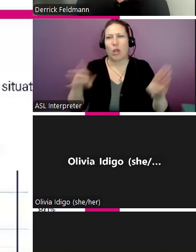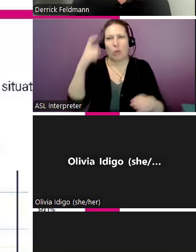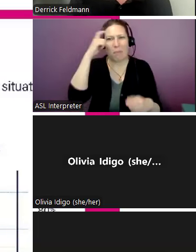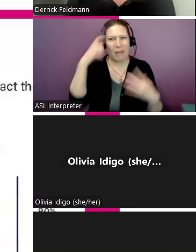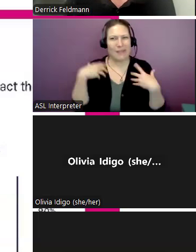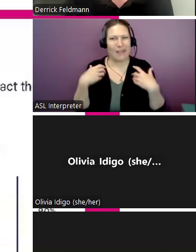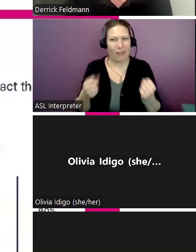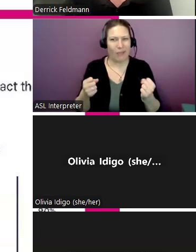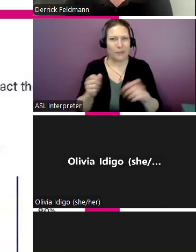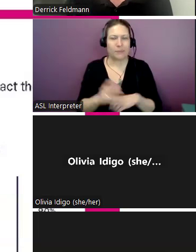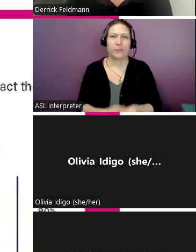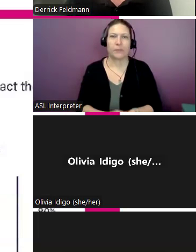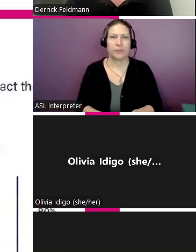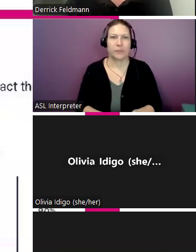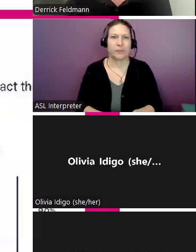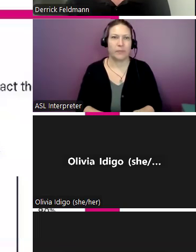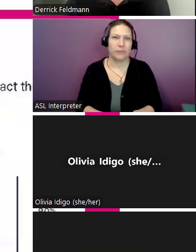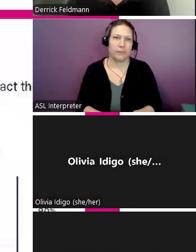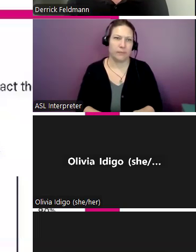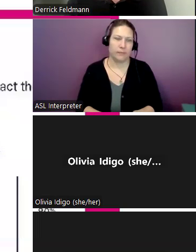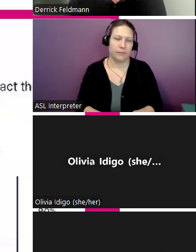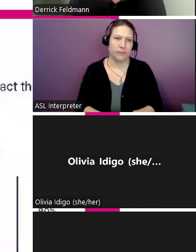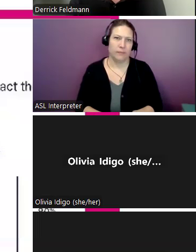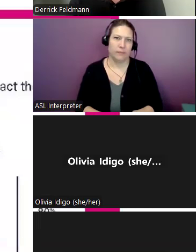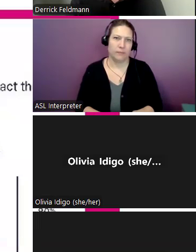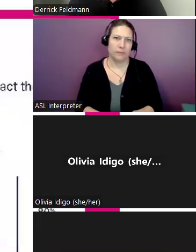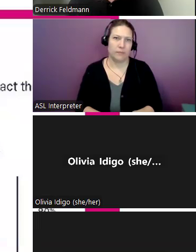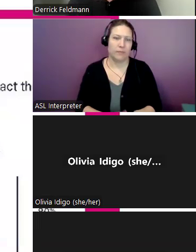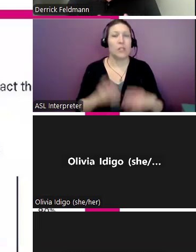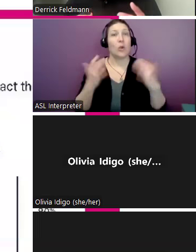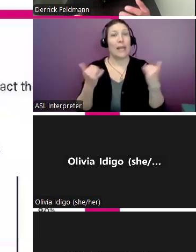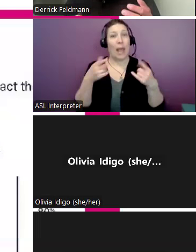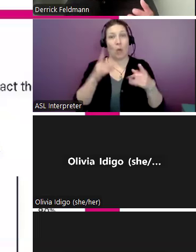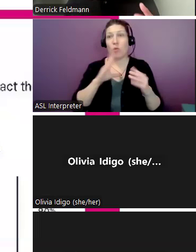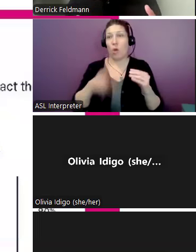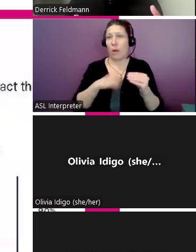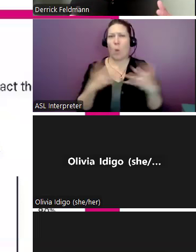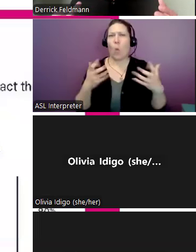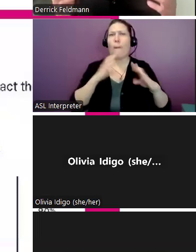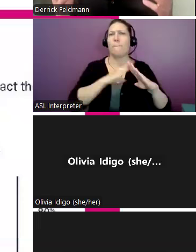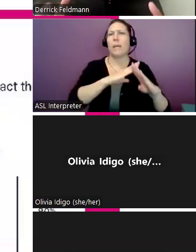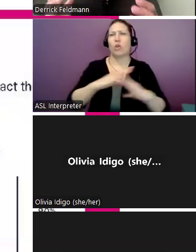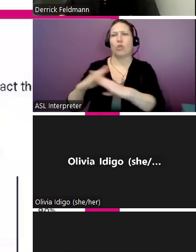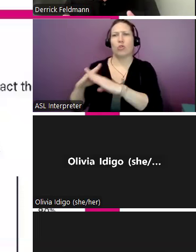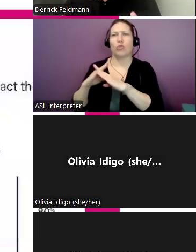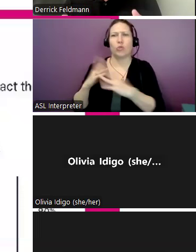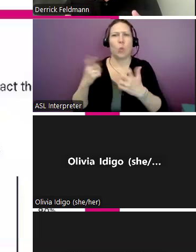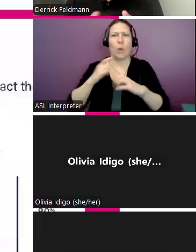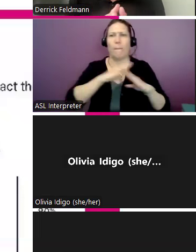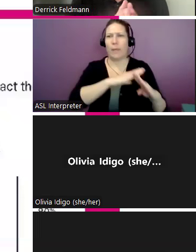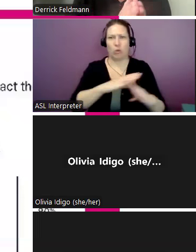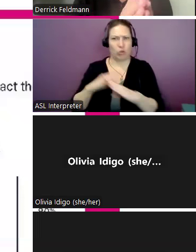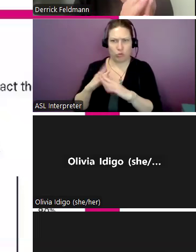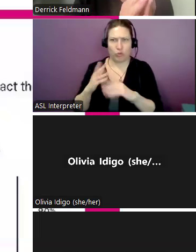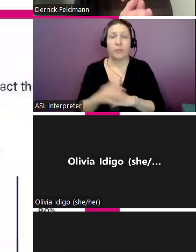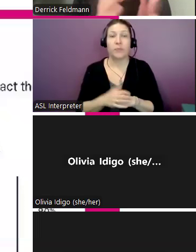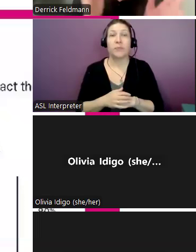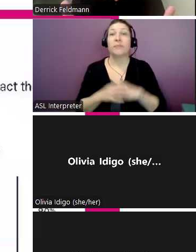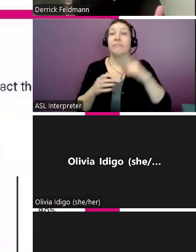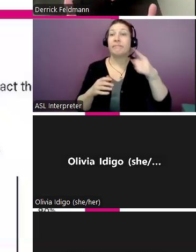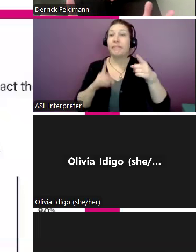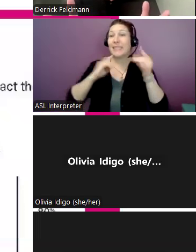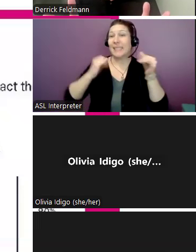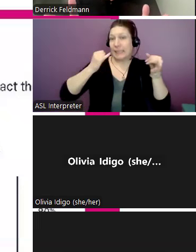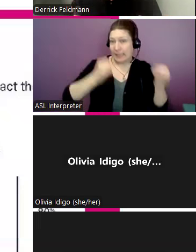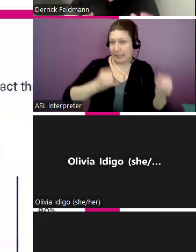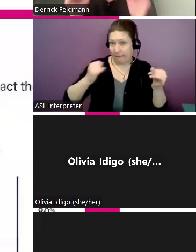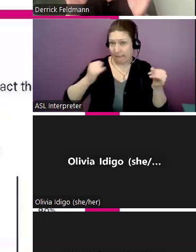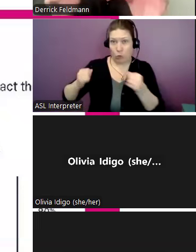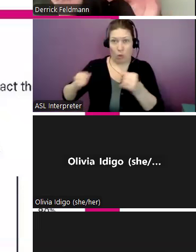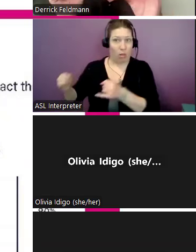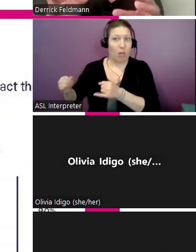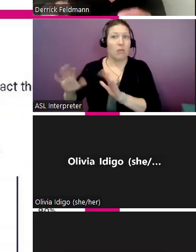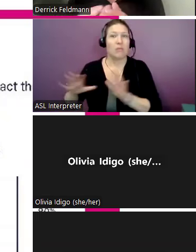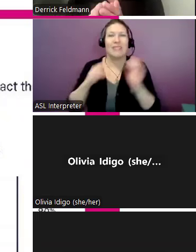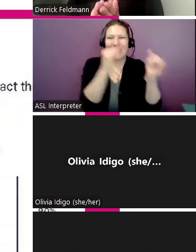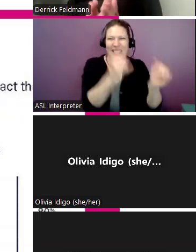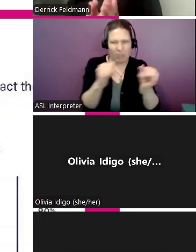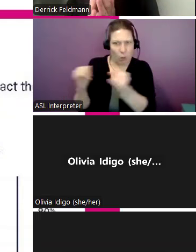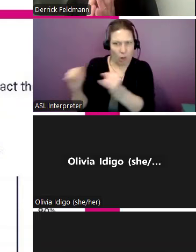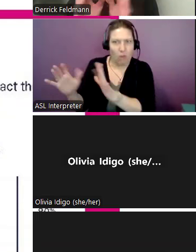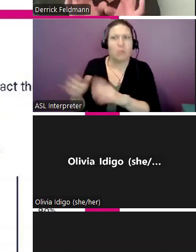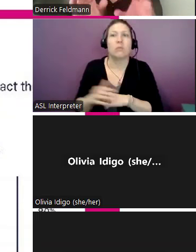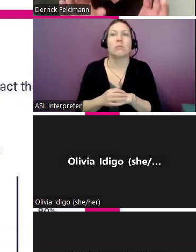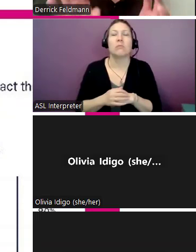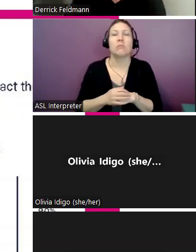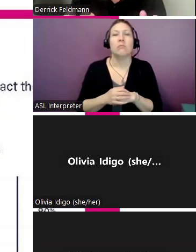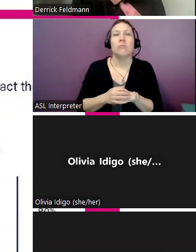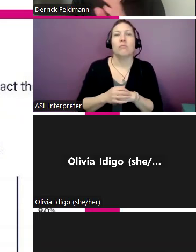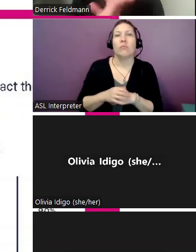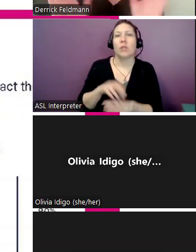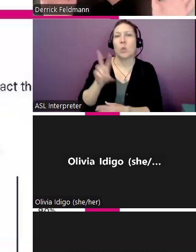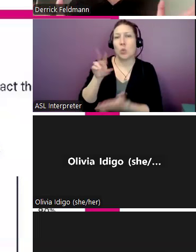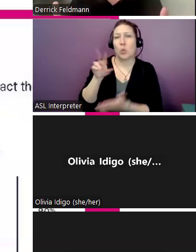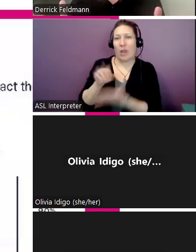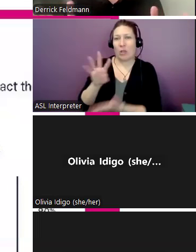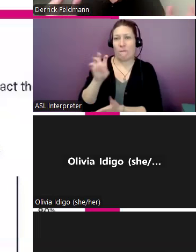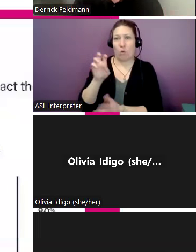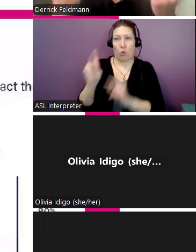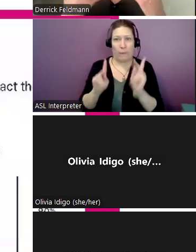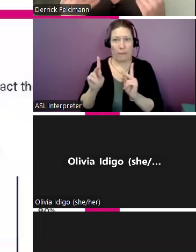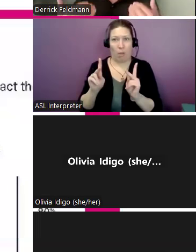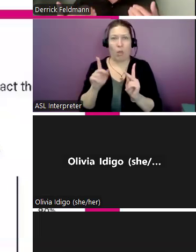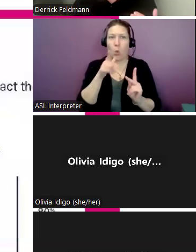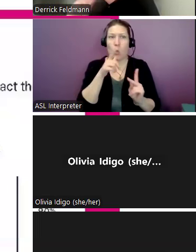So now this is to individuals. It's about 2,400. We just want to ask them in particular, okay, why wouldn't you use it at all?